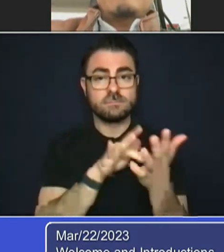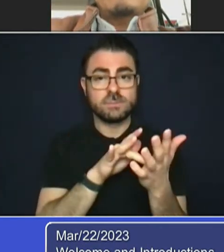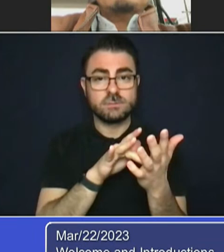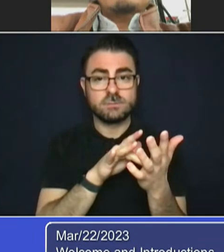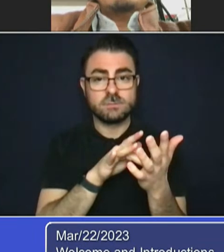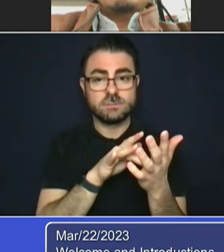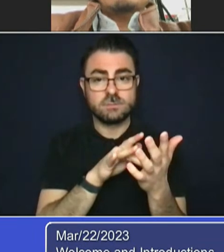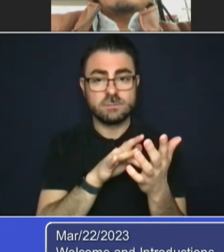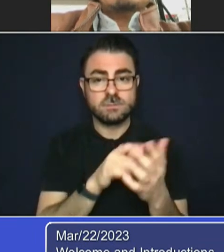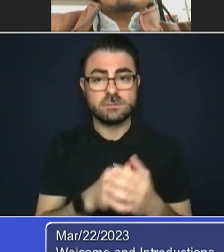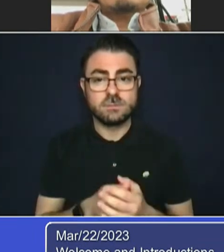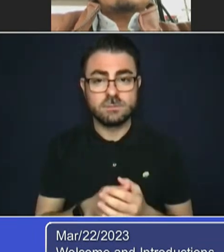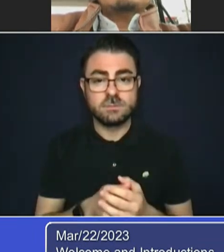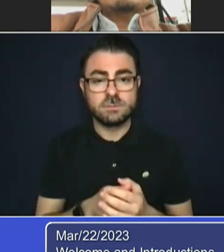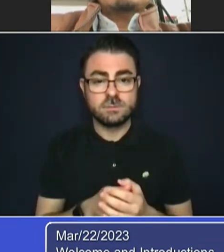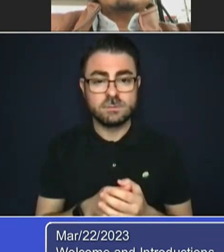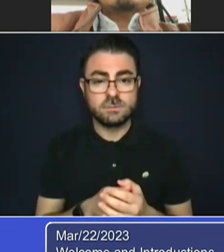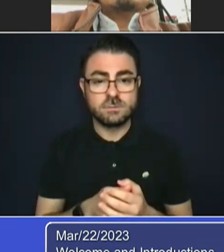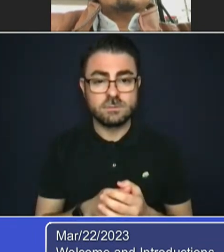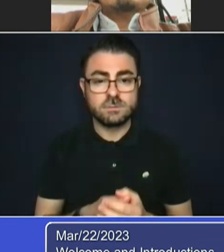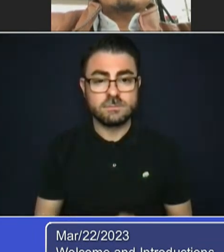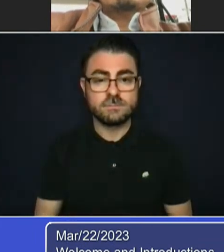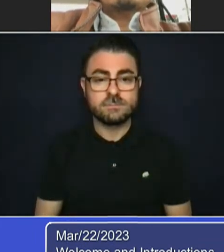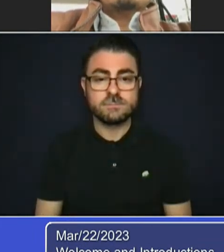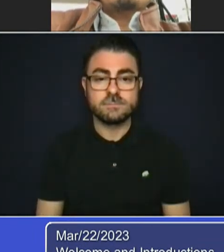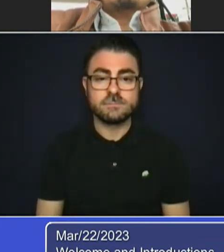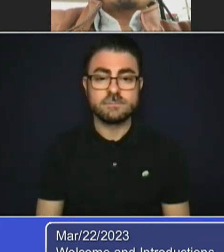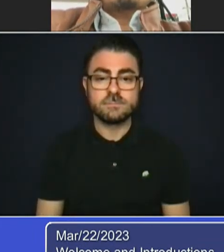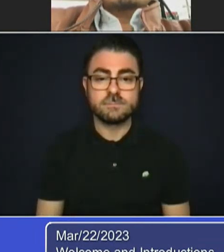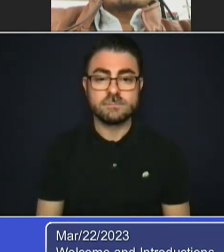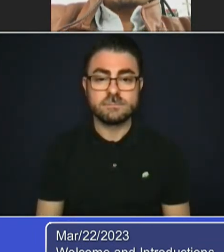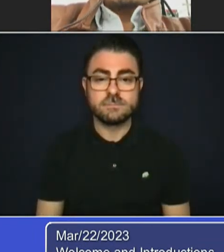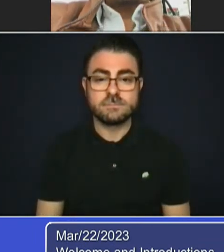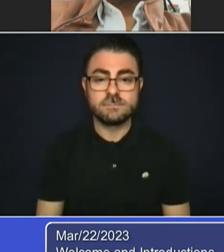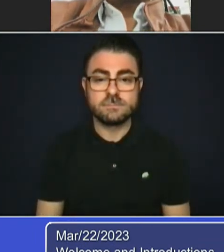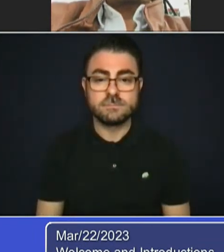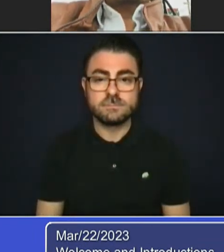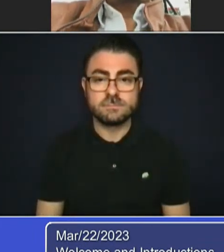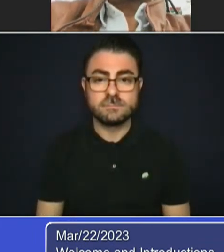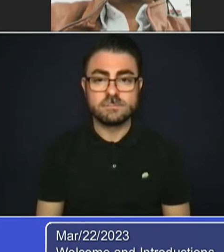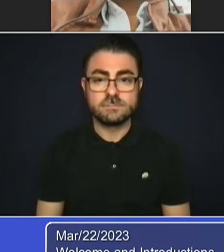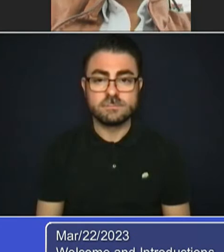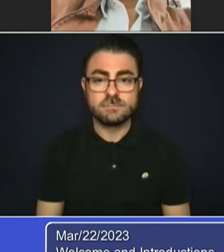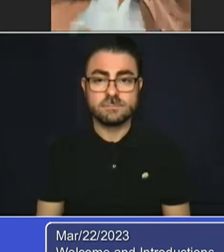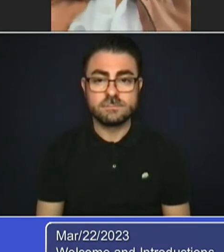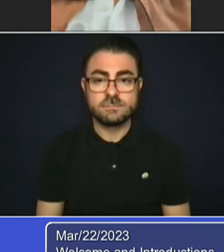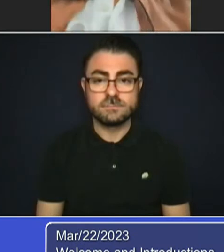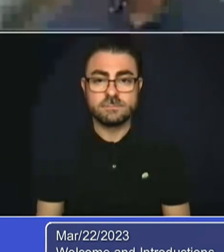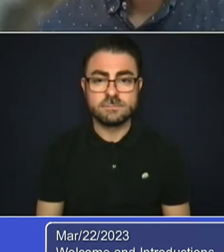WHEN I CHOSE THAT, OKAY, NOW